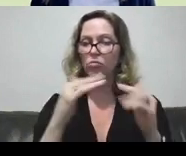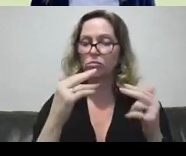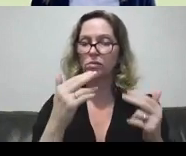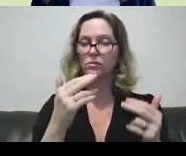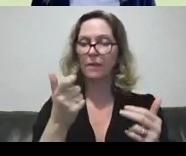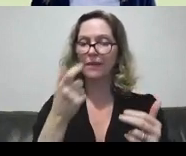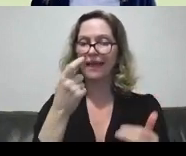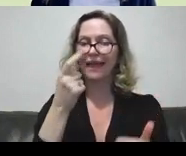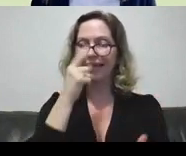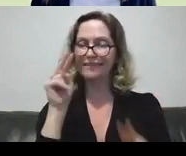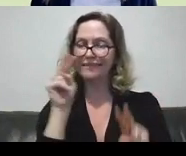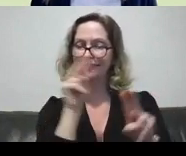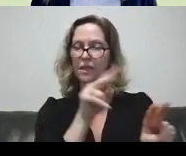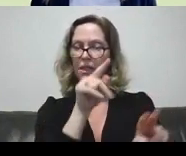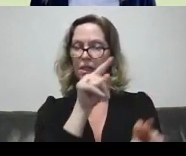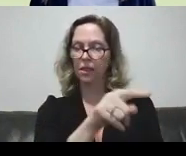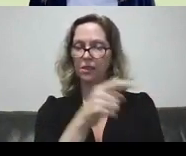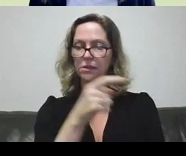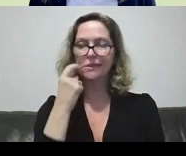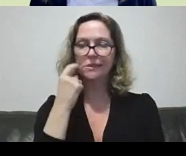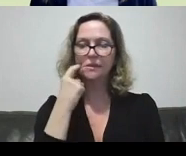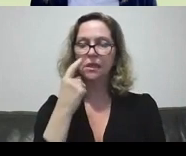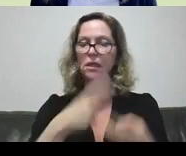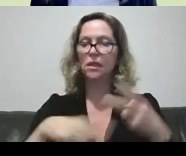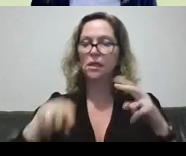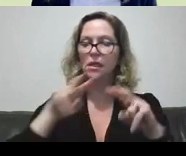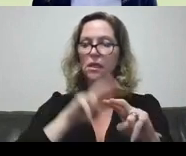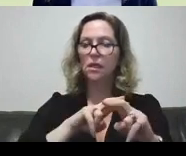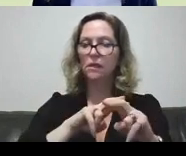accessible that way if there's an issue you can quickly check it and say